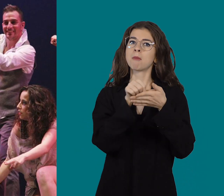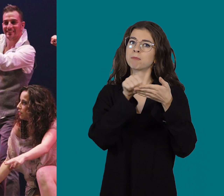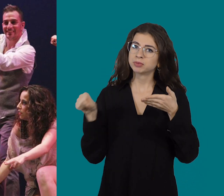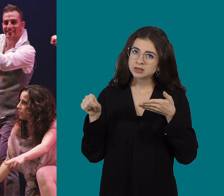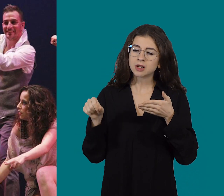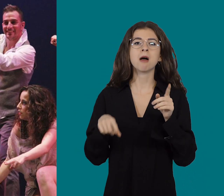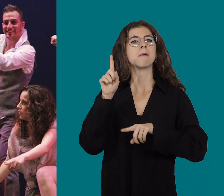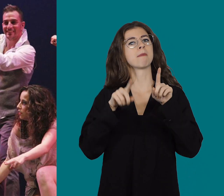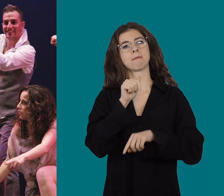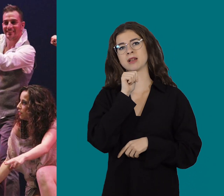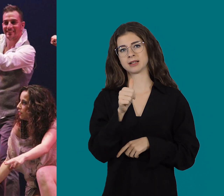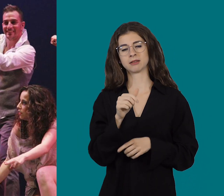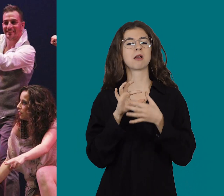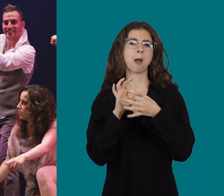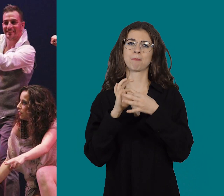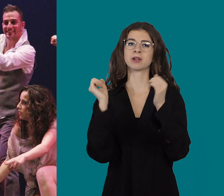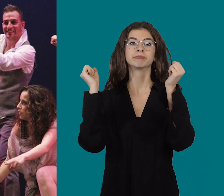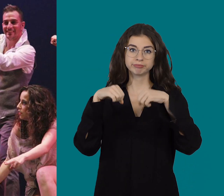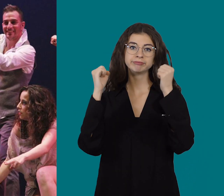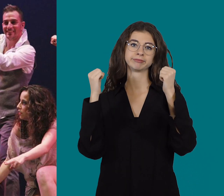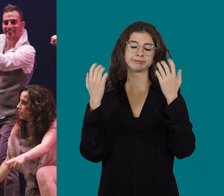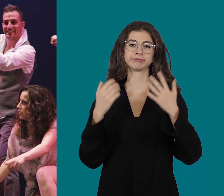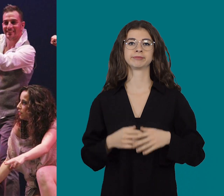Sometimes they get paid, sometimes not, depending on the agreement.